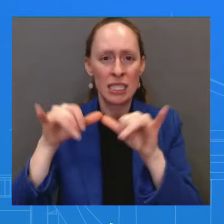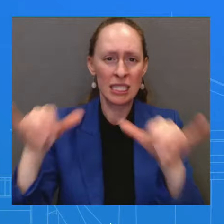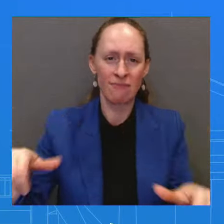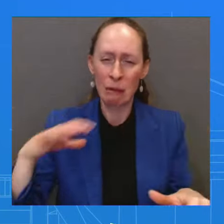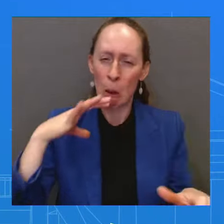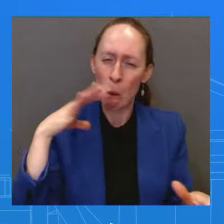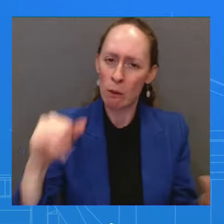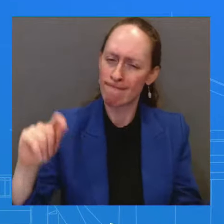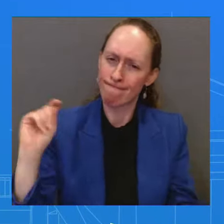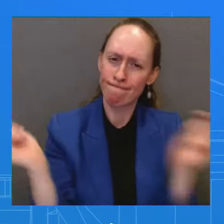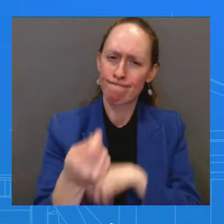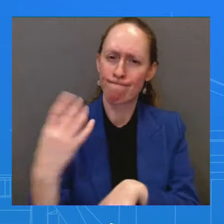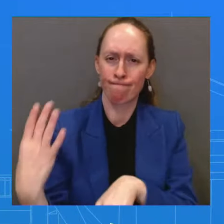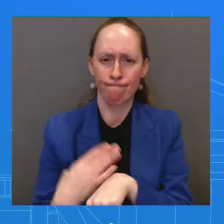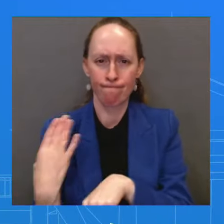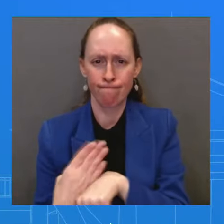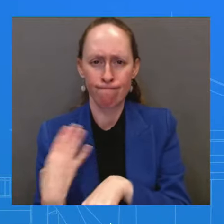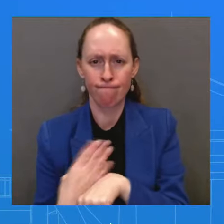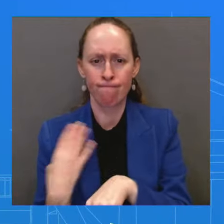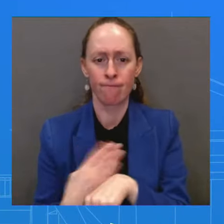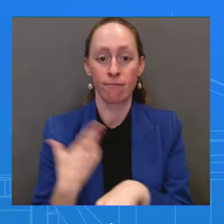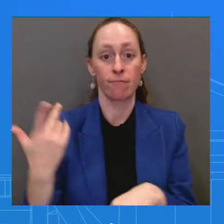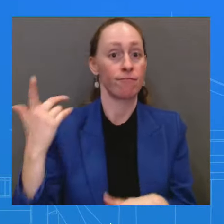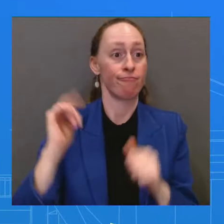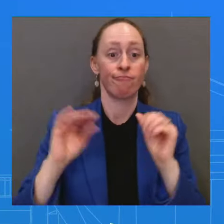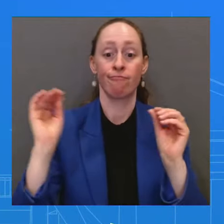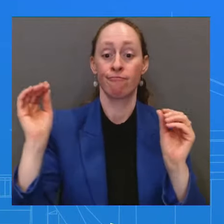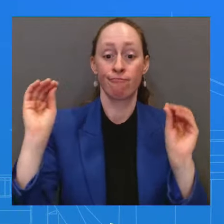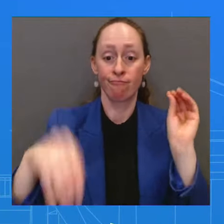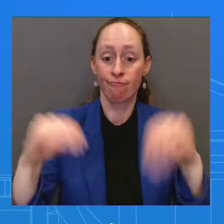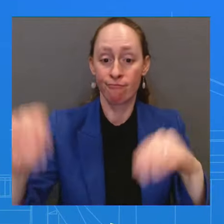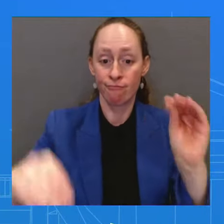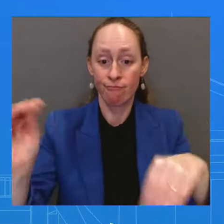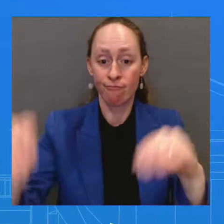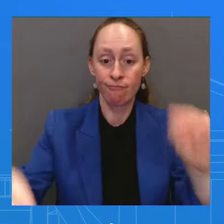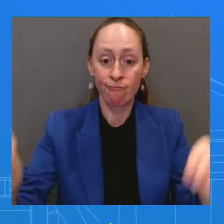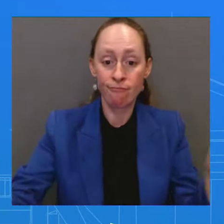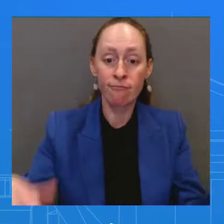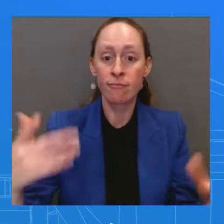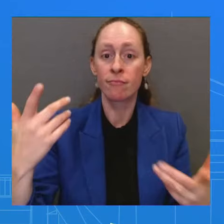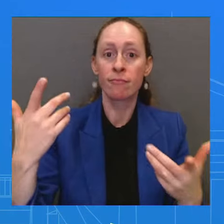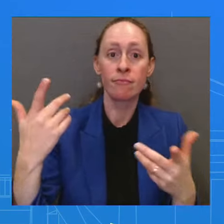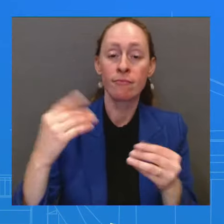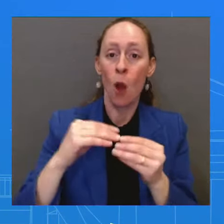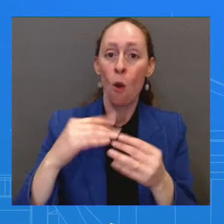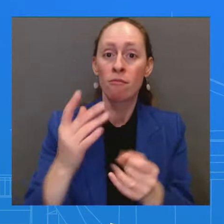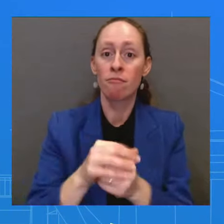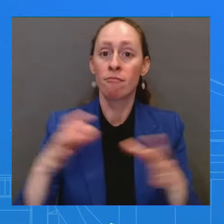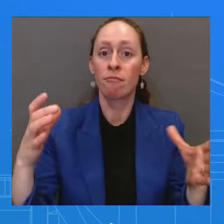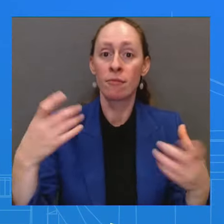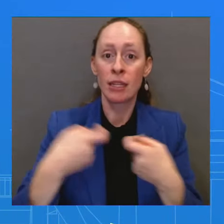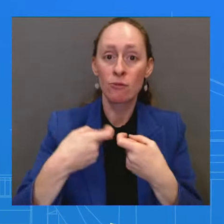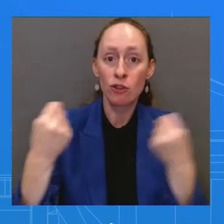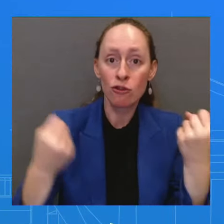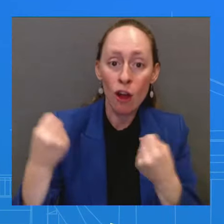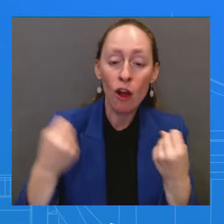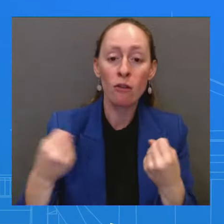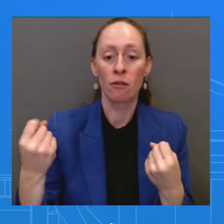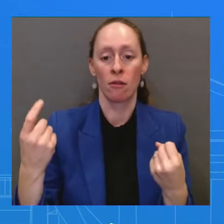signed the most ambitious climate bill in history, the Inflation Reduction Act, as you know, which is going to actually put forth investments to deal with climate change;